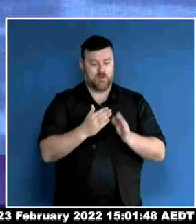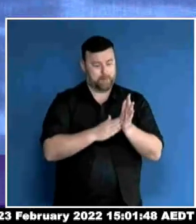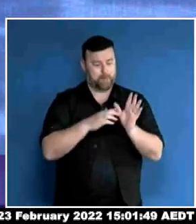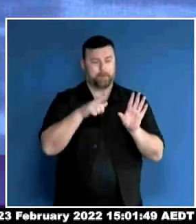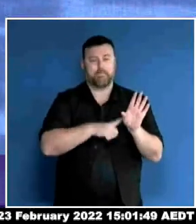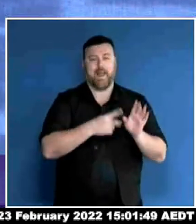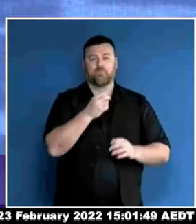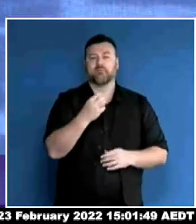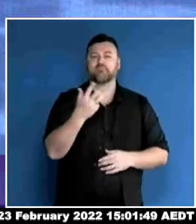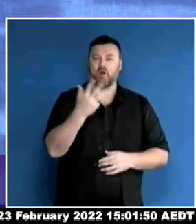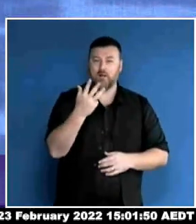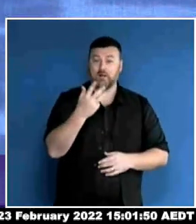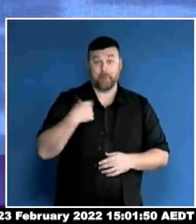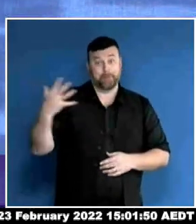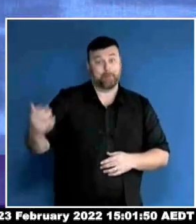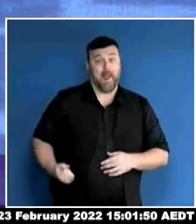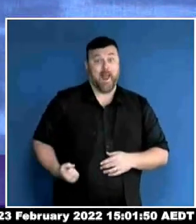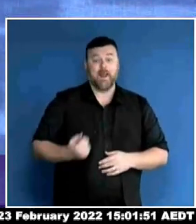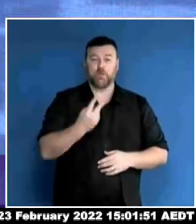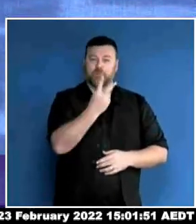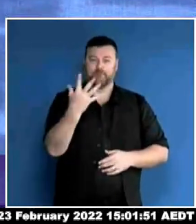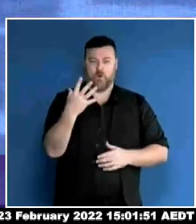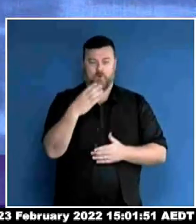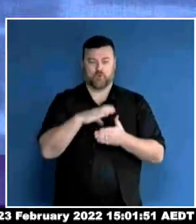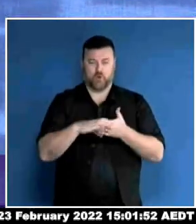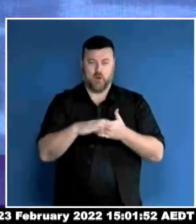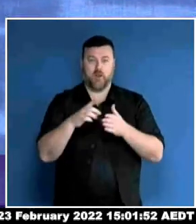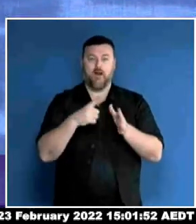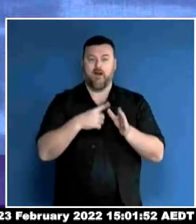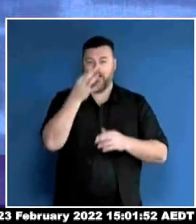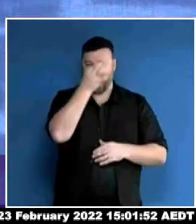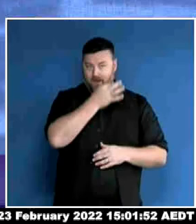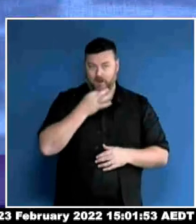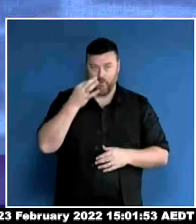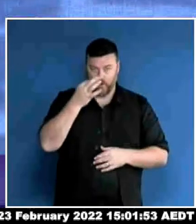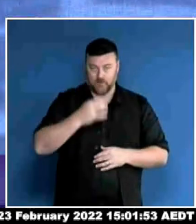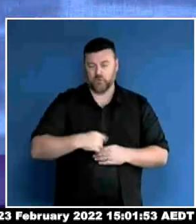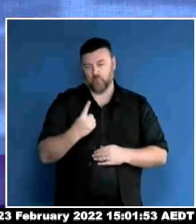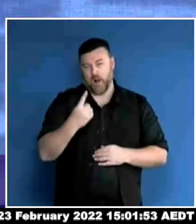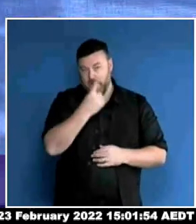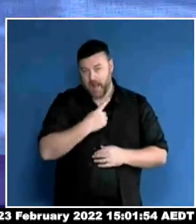In July 2019 your pay was increased to $29 an hour.